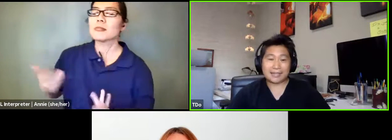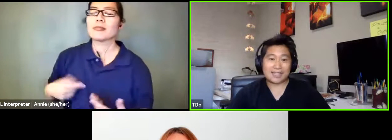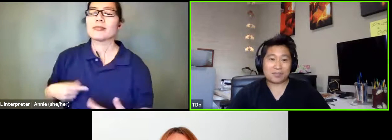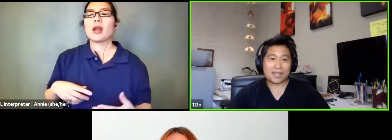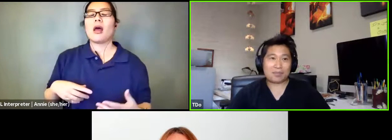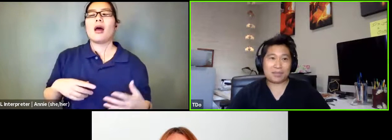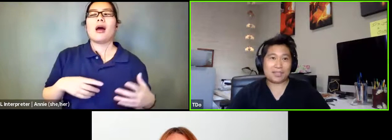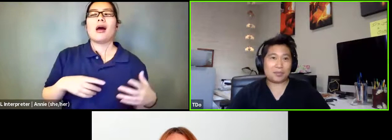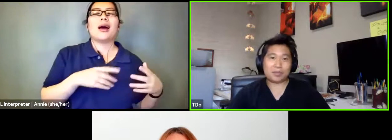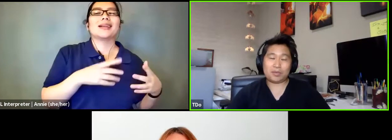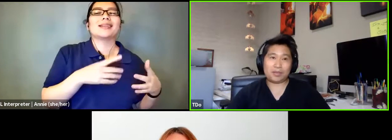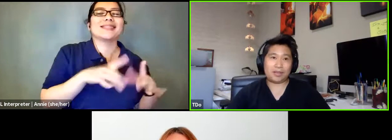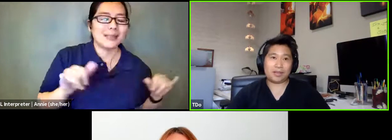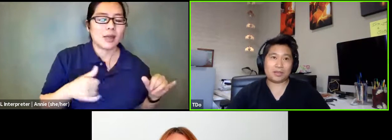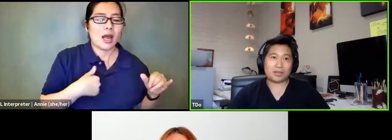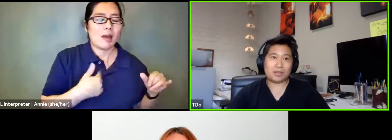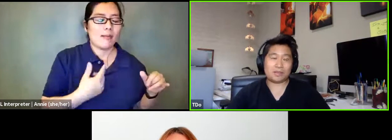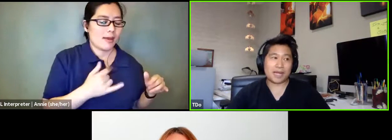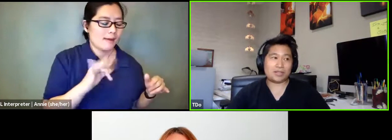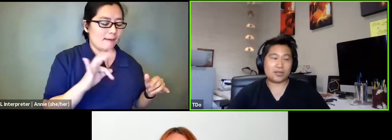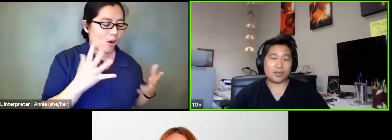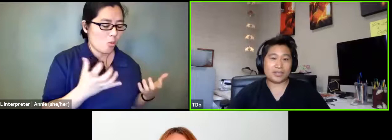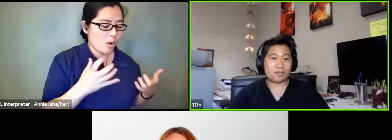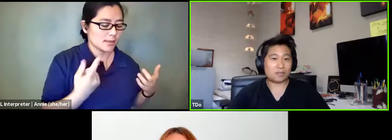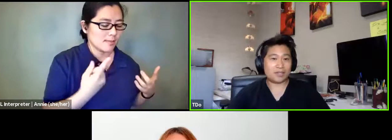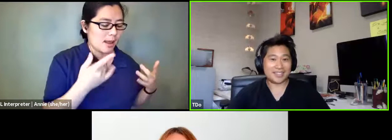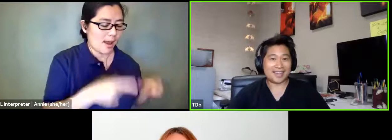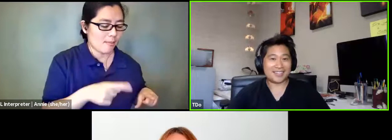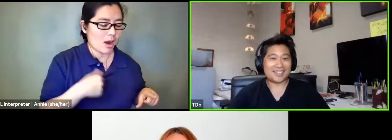At the same time, Melinda, I am going to be really honest, the past two weeks I have been tired.